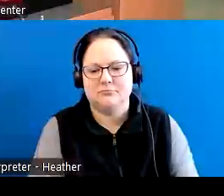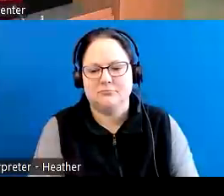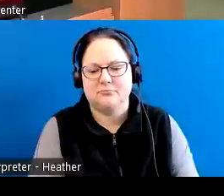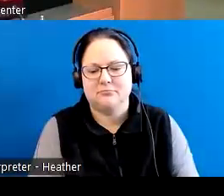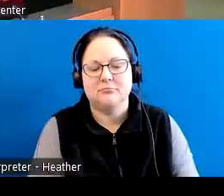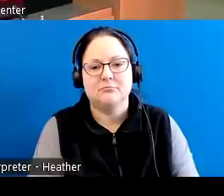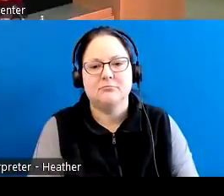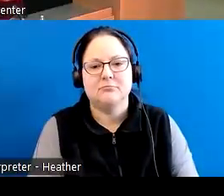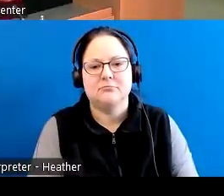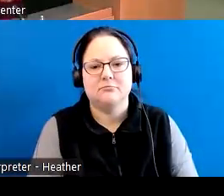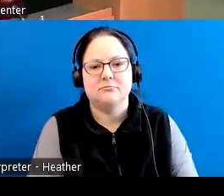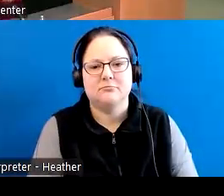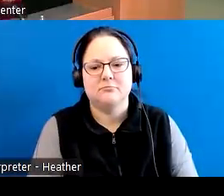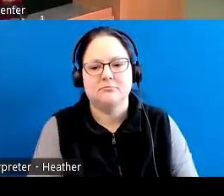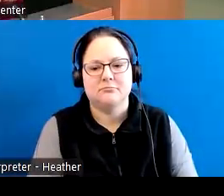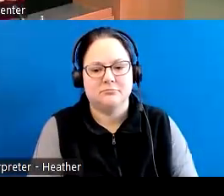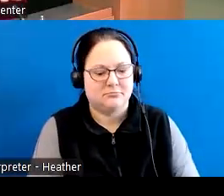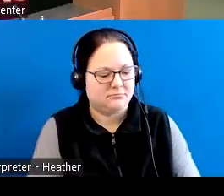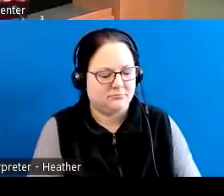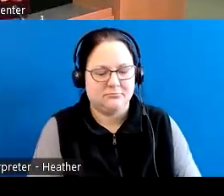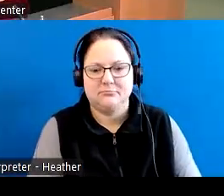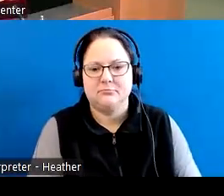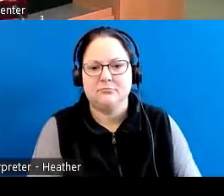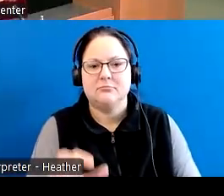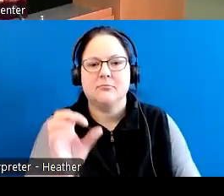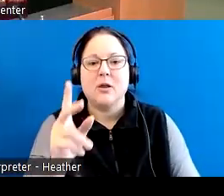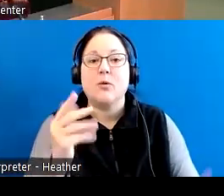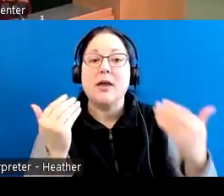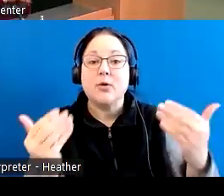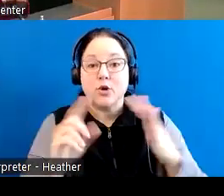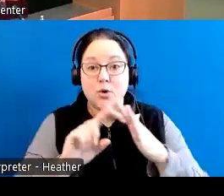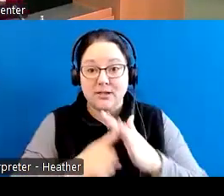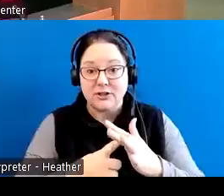Okay, if I could have everyone's attention, we're gonna get started. We don't have our you what I